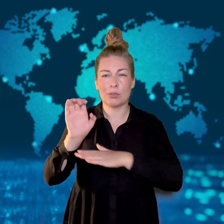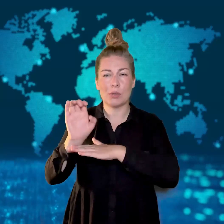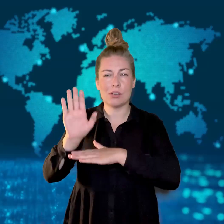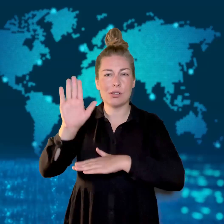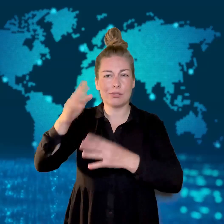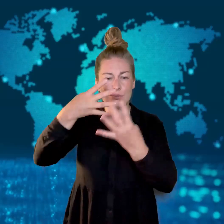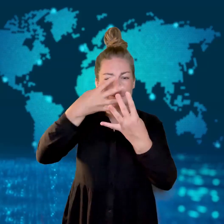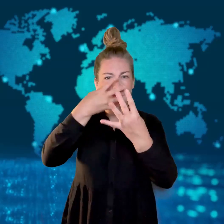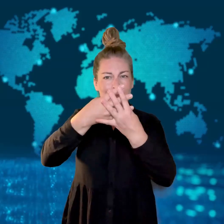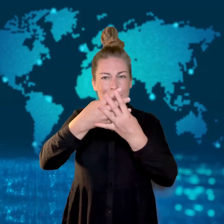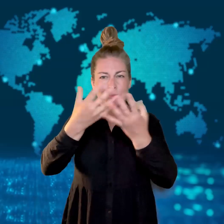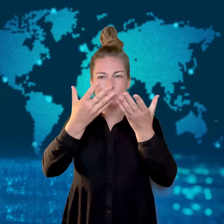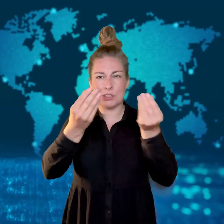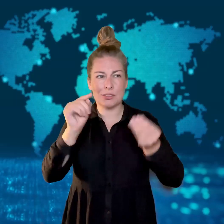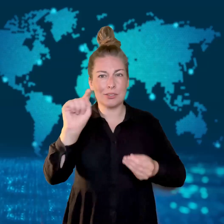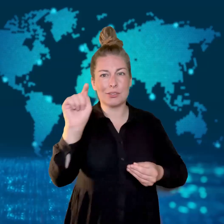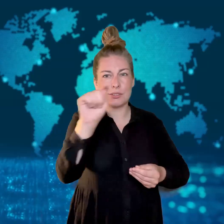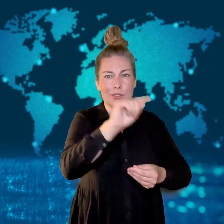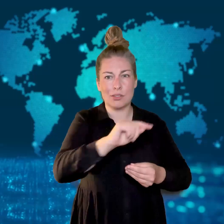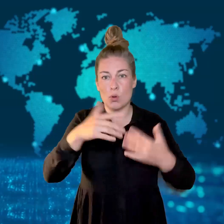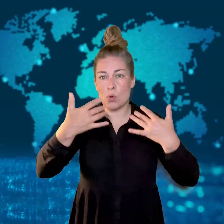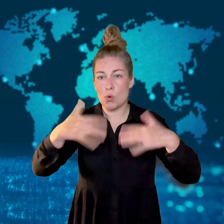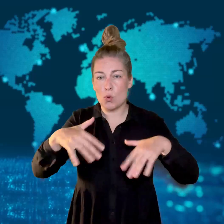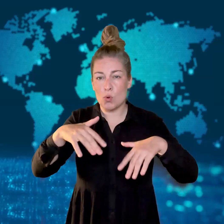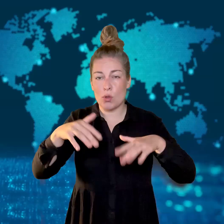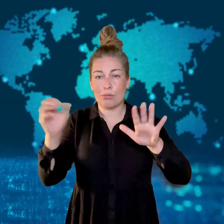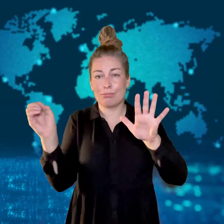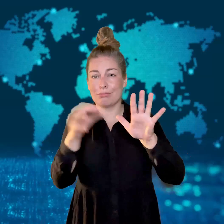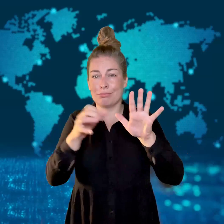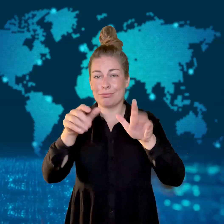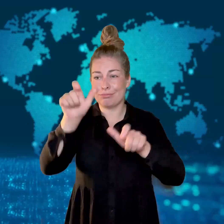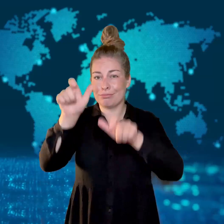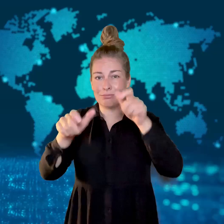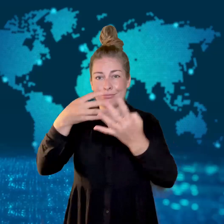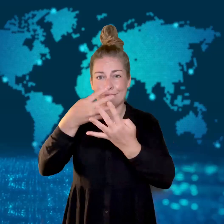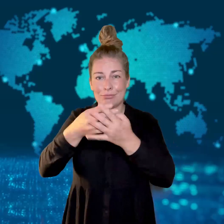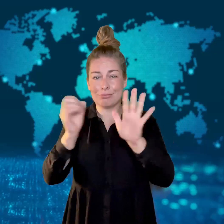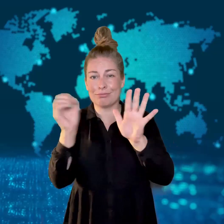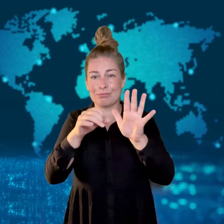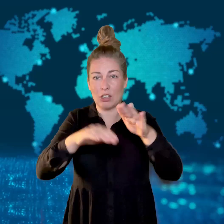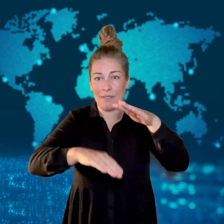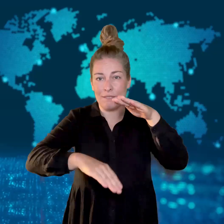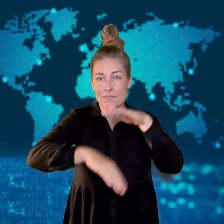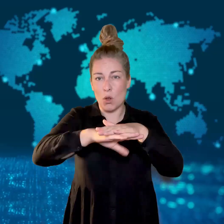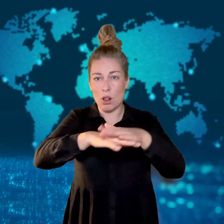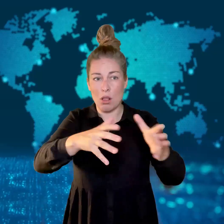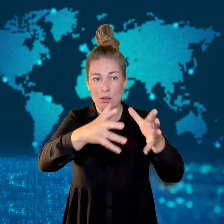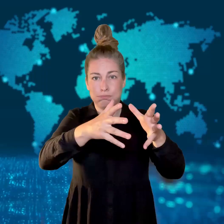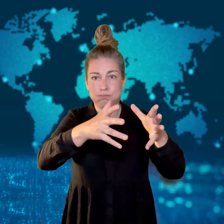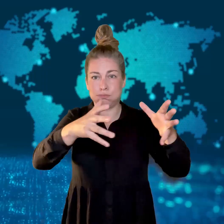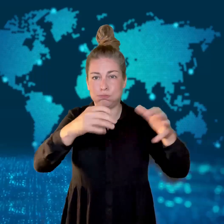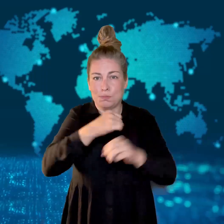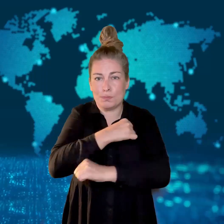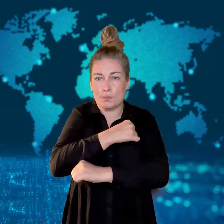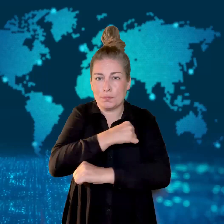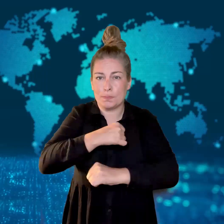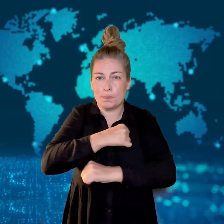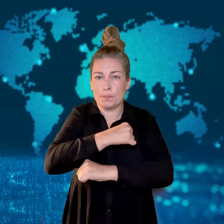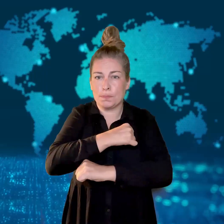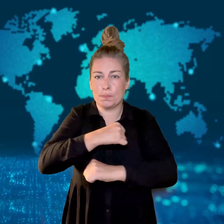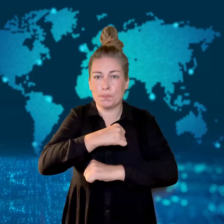Since the country's prisons are overcrowded,